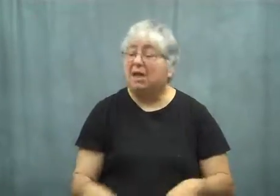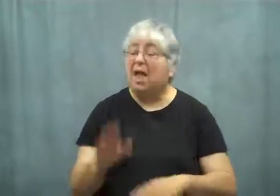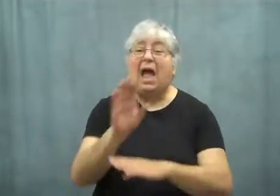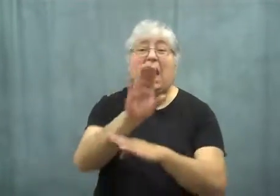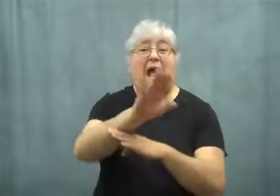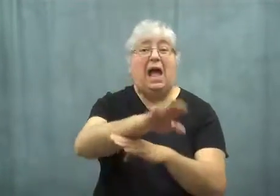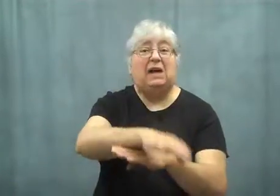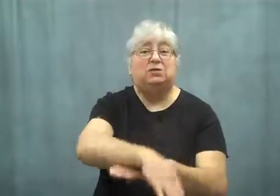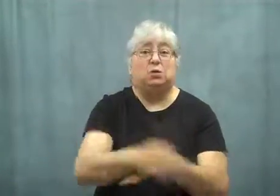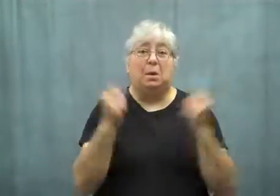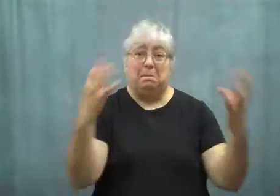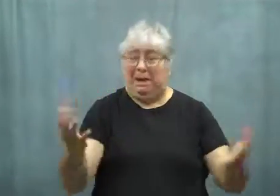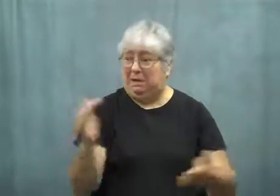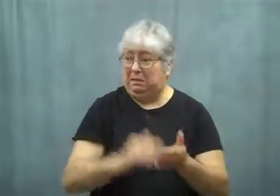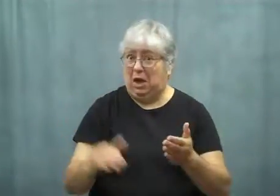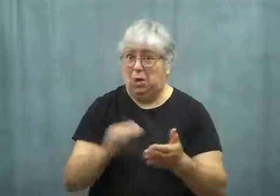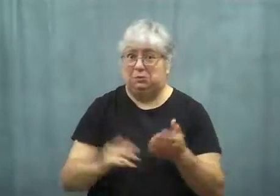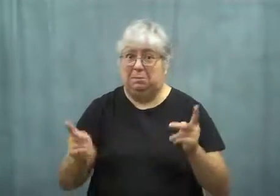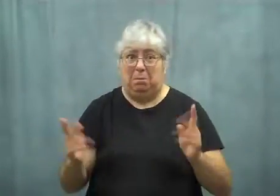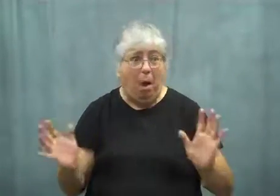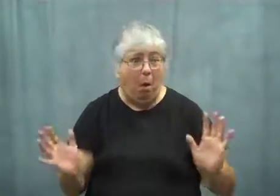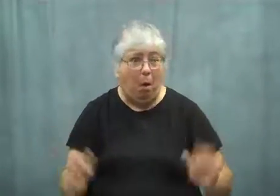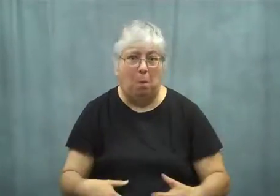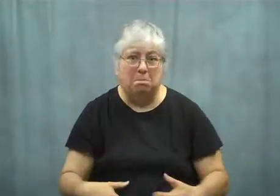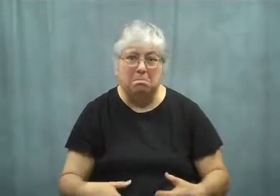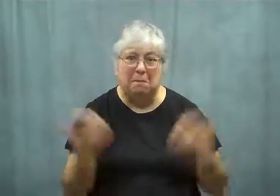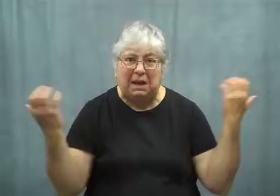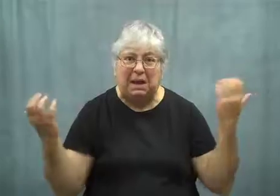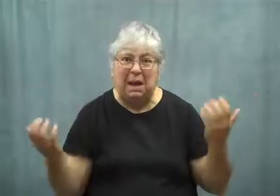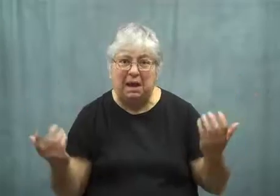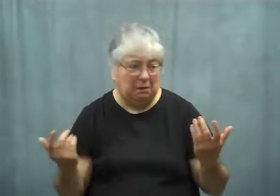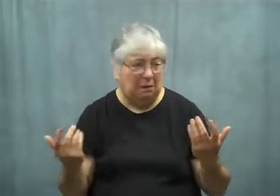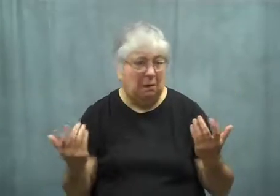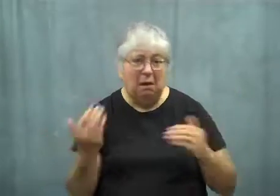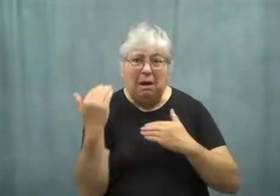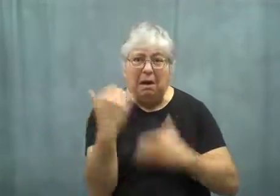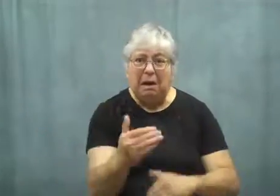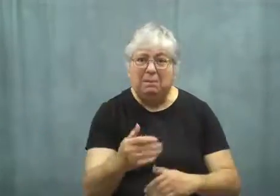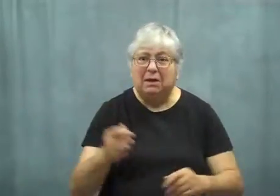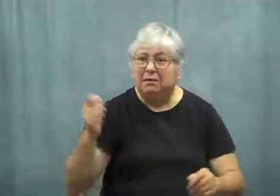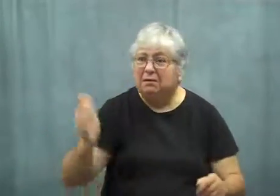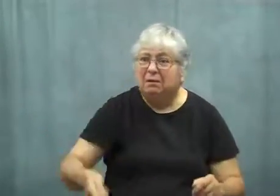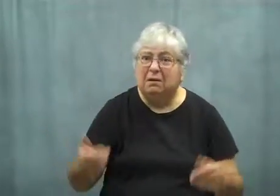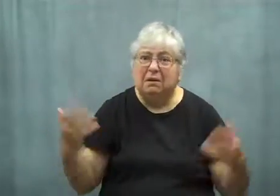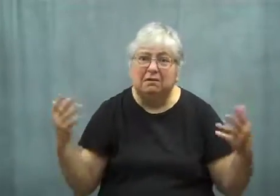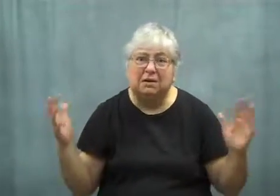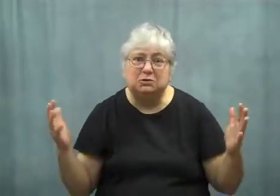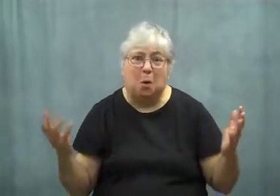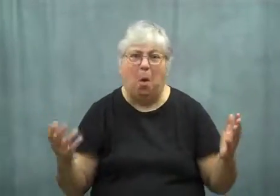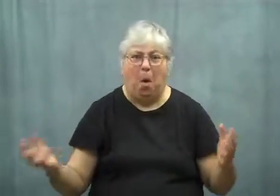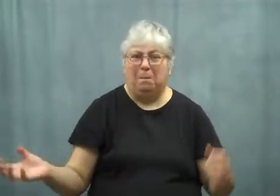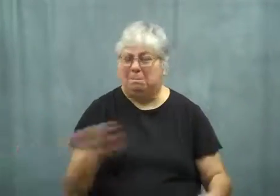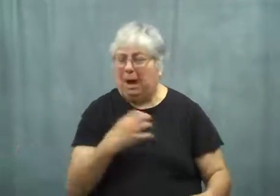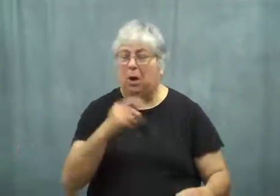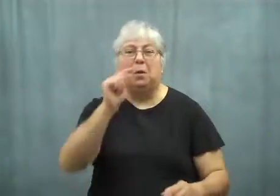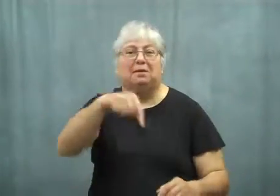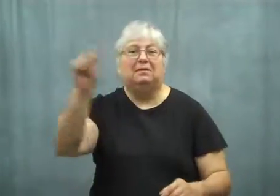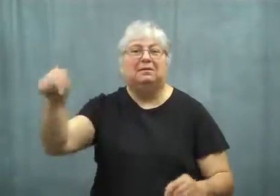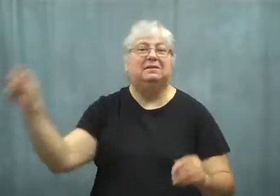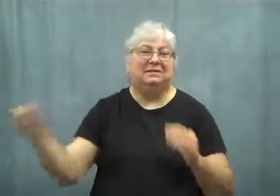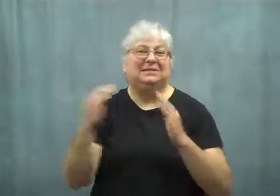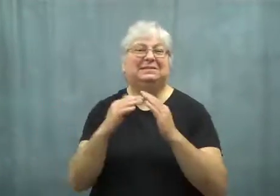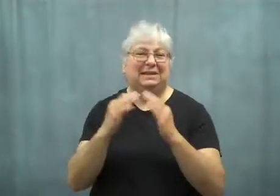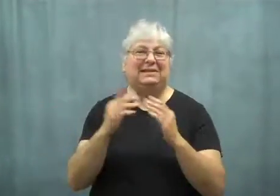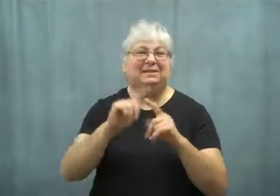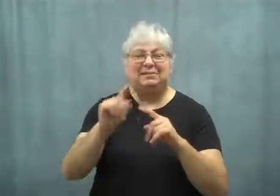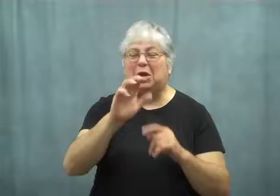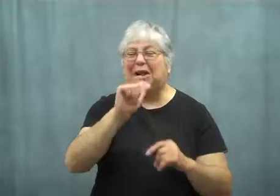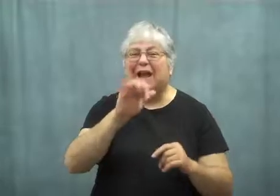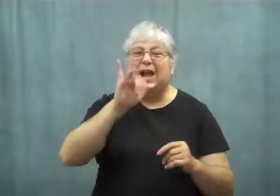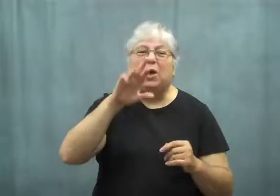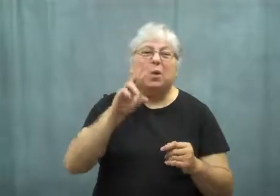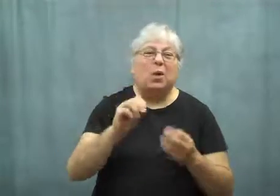Later that afternoon, many were enraged by the limited judgements.